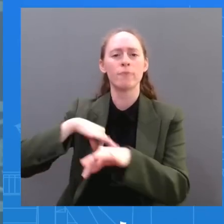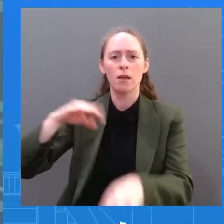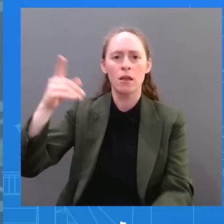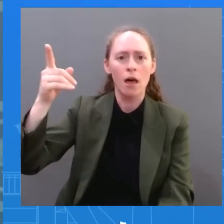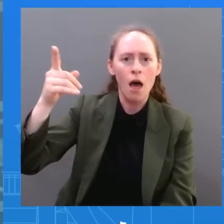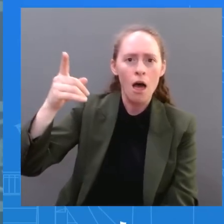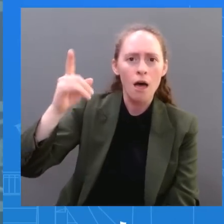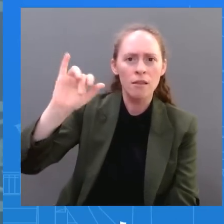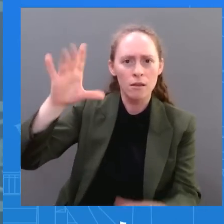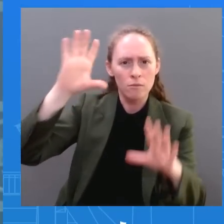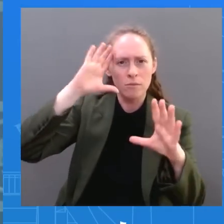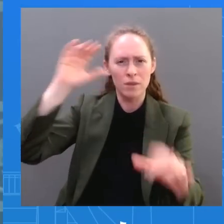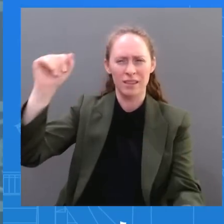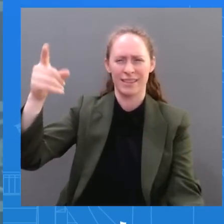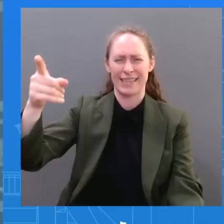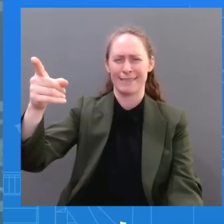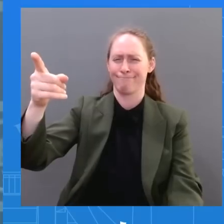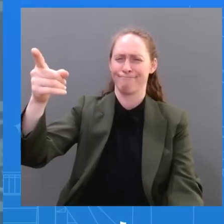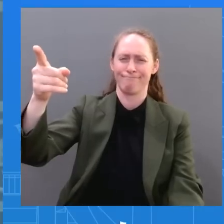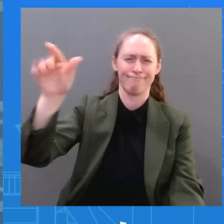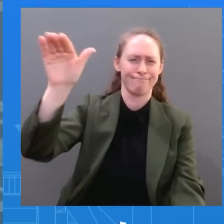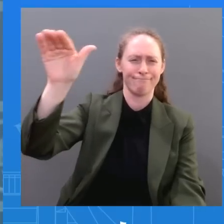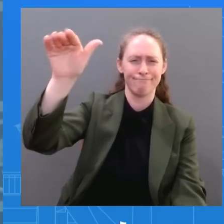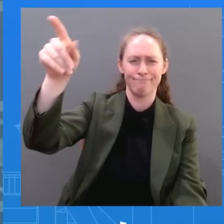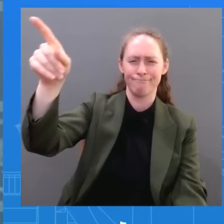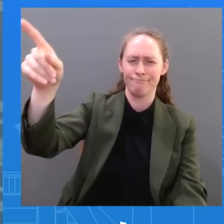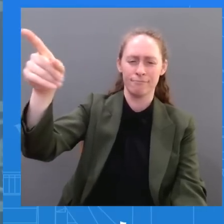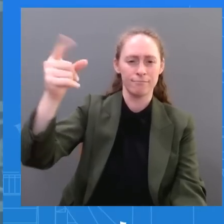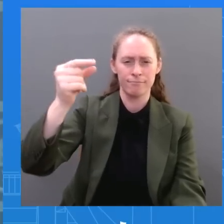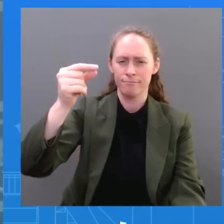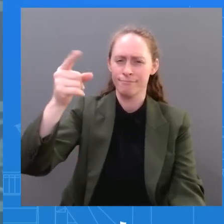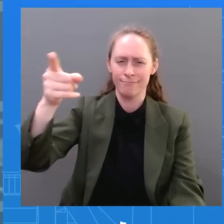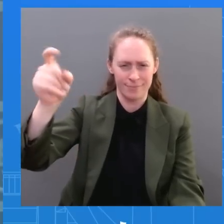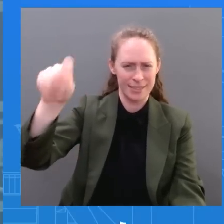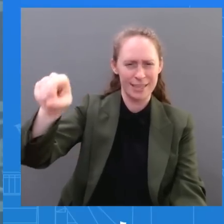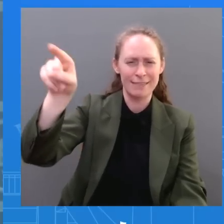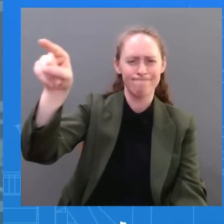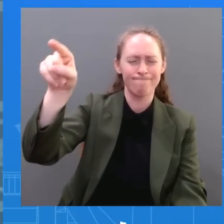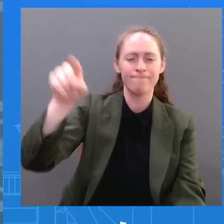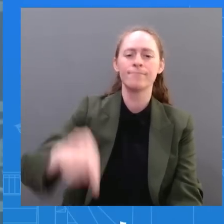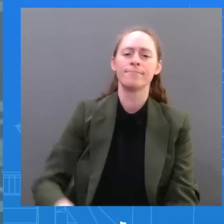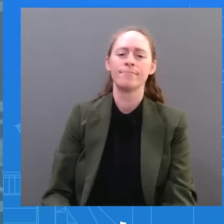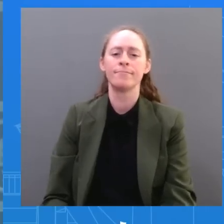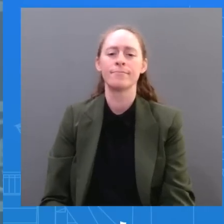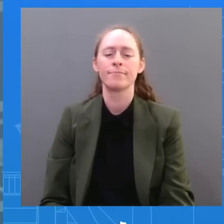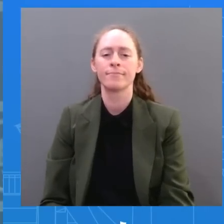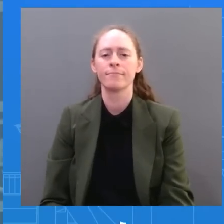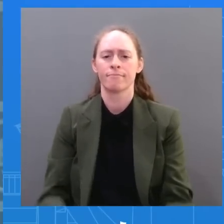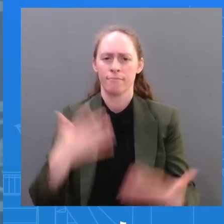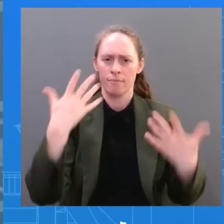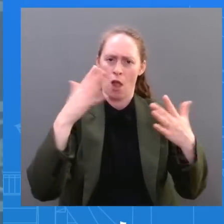around that production chain line, needs to -- needs to make sure that they're doing what is possible,